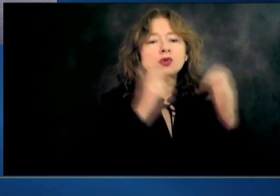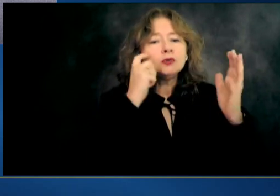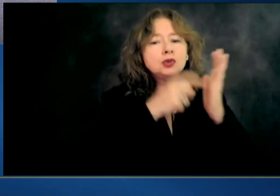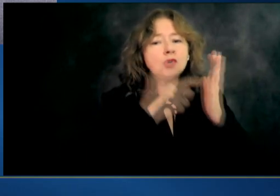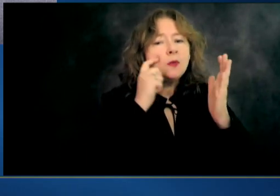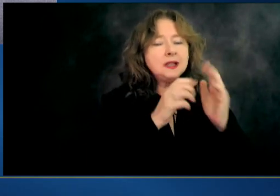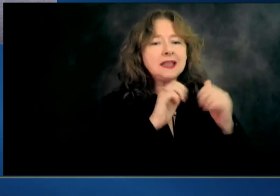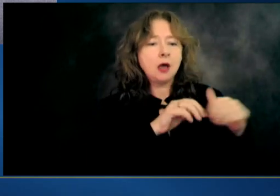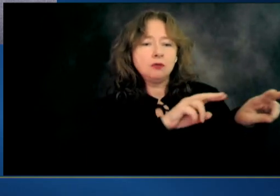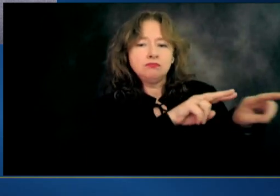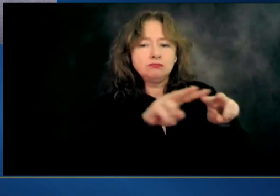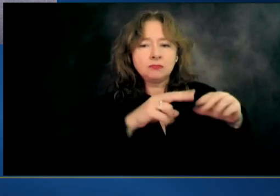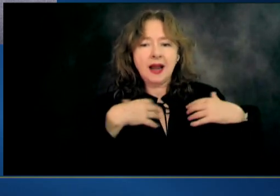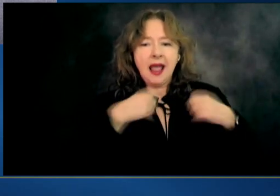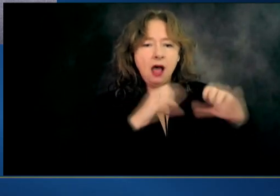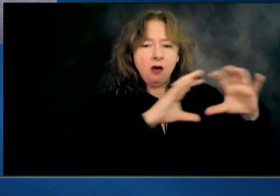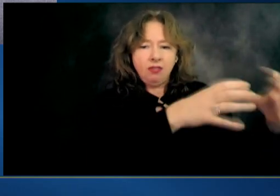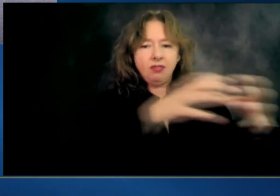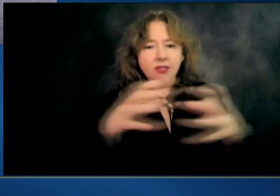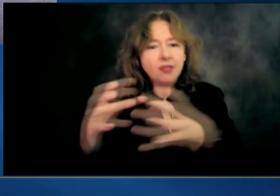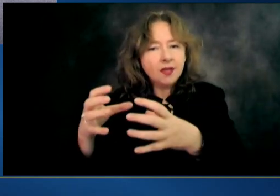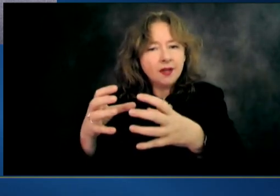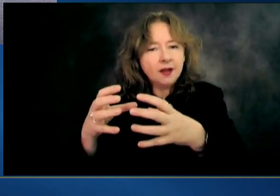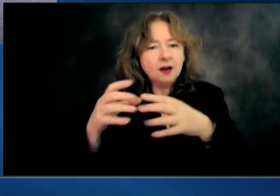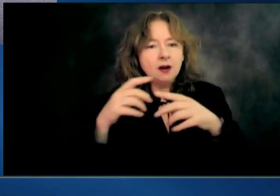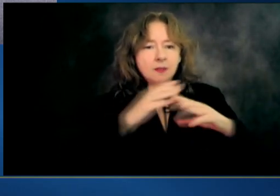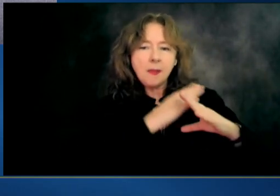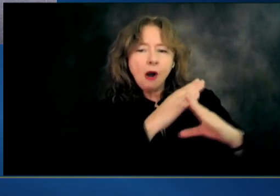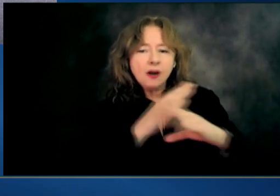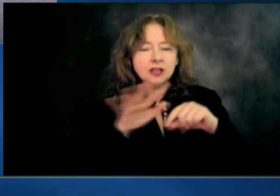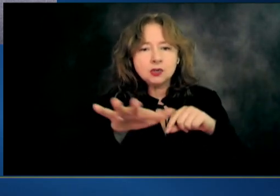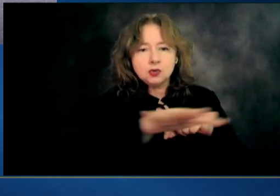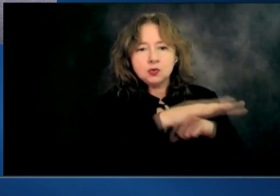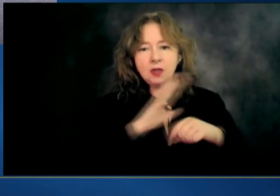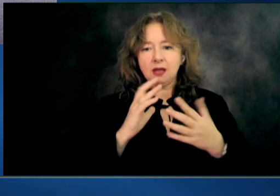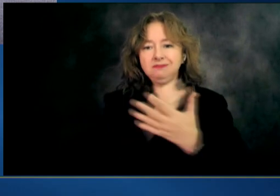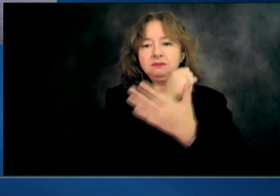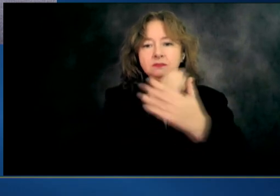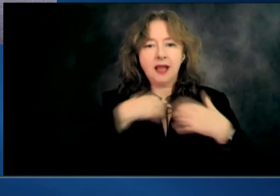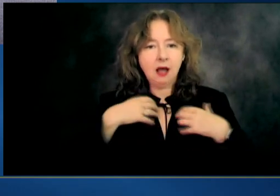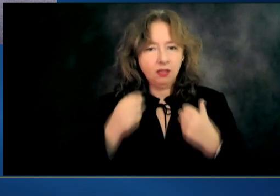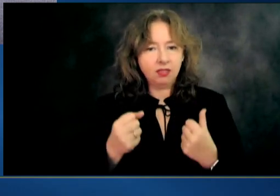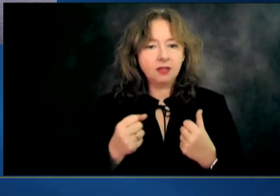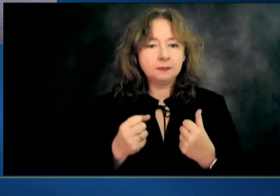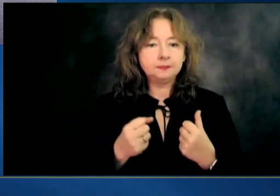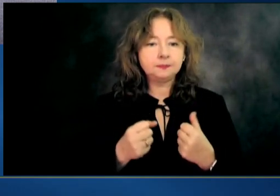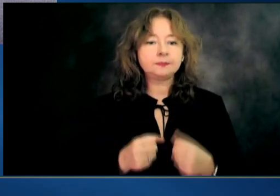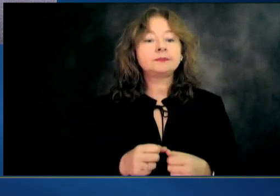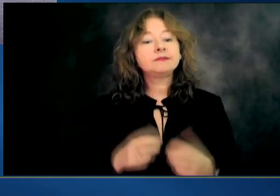prevent sickle cell patients from living the best life possible. I like to think that I've been able